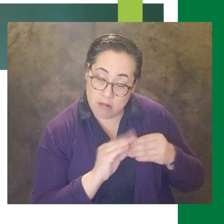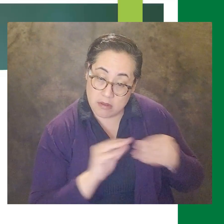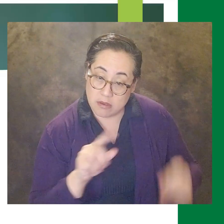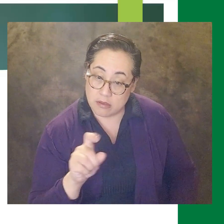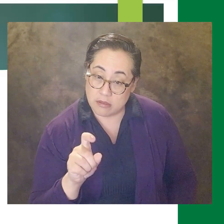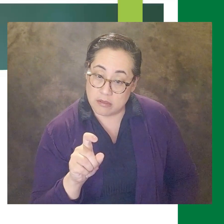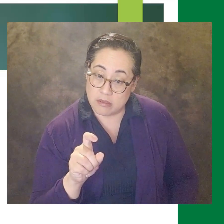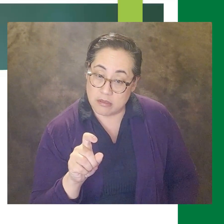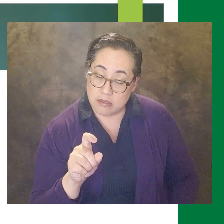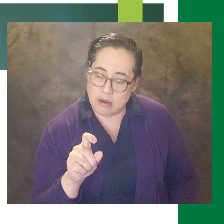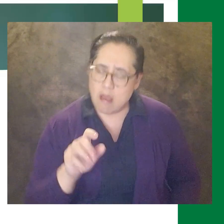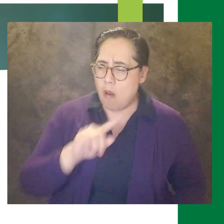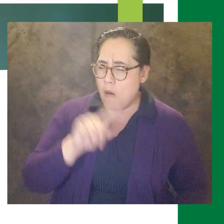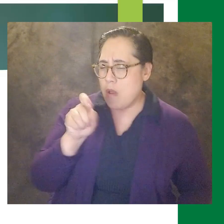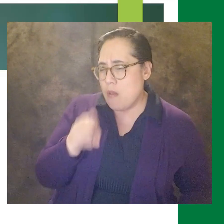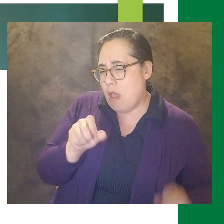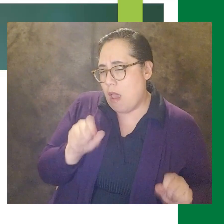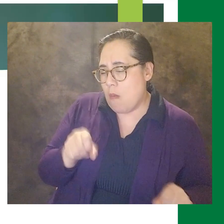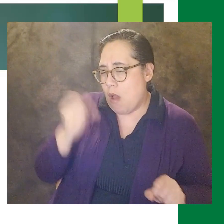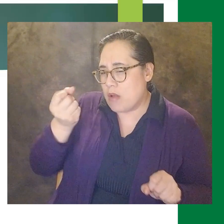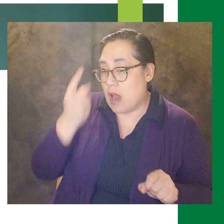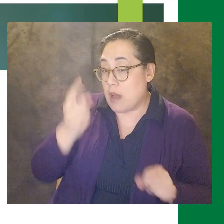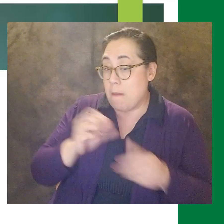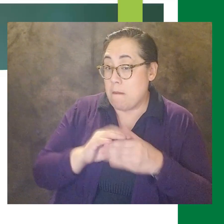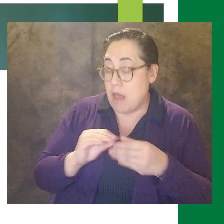Were you able to understand the message as a whole?